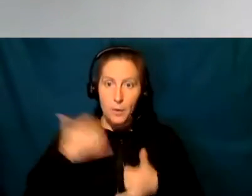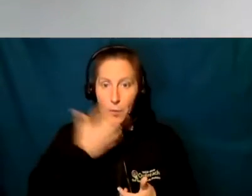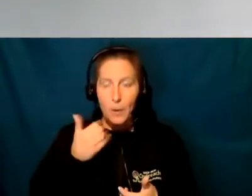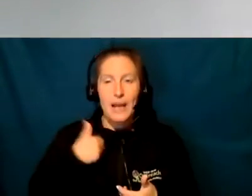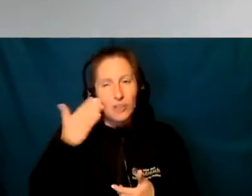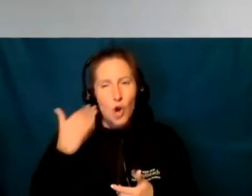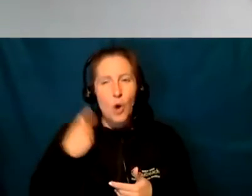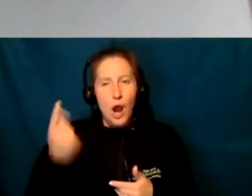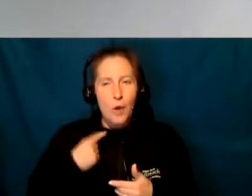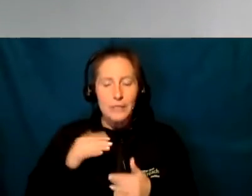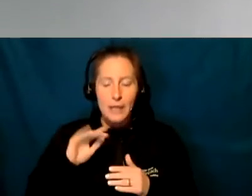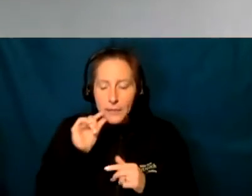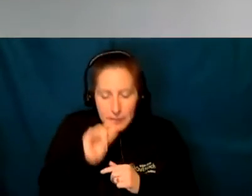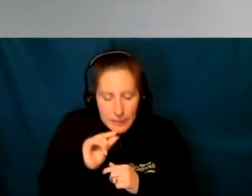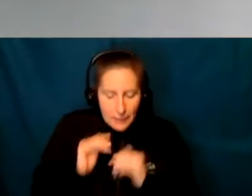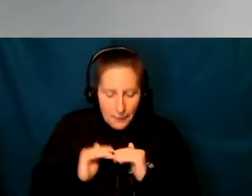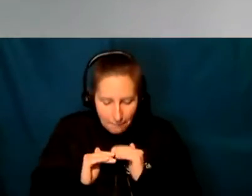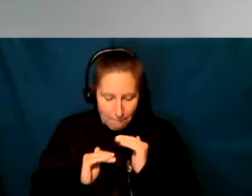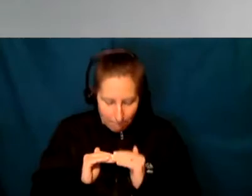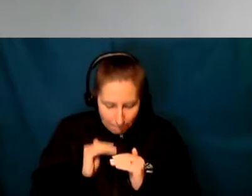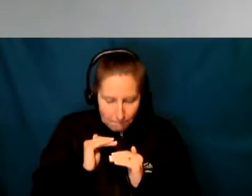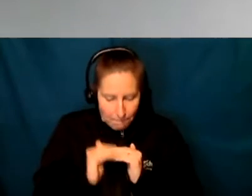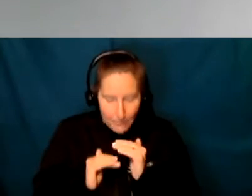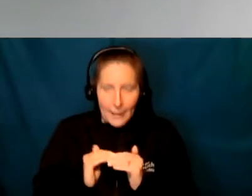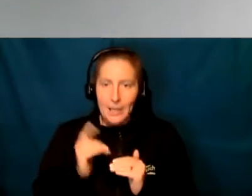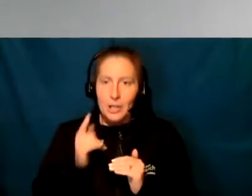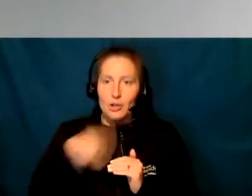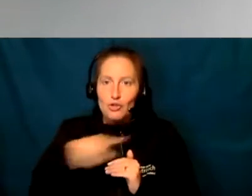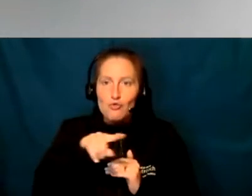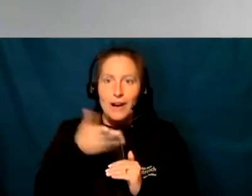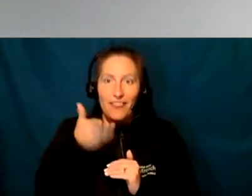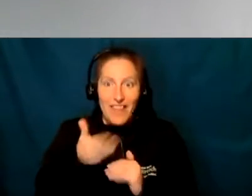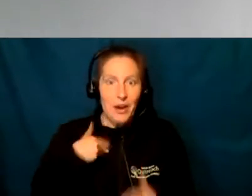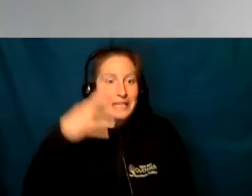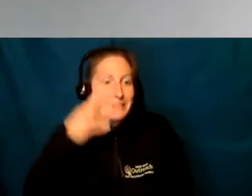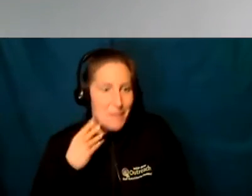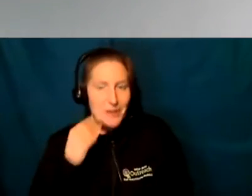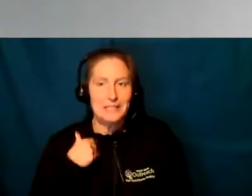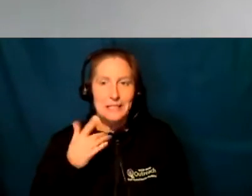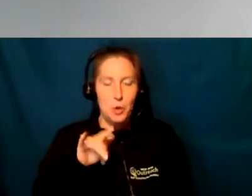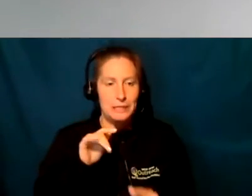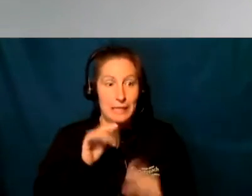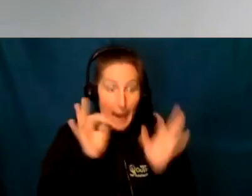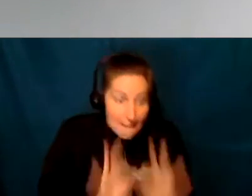always so exciting. You're there for those big little moments. You know, the first time a kid